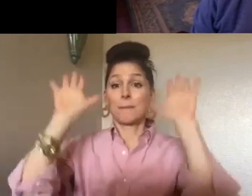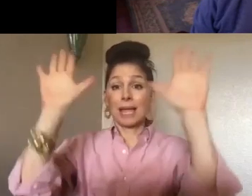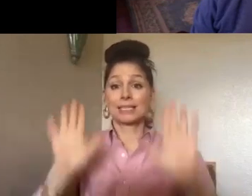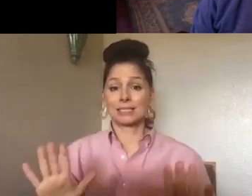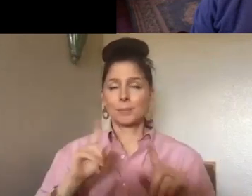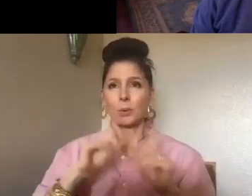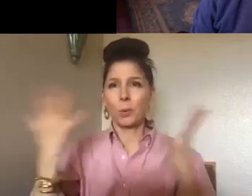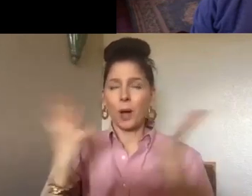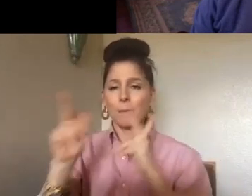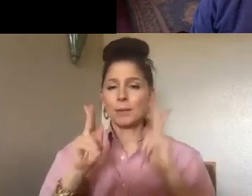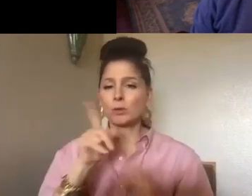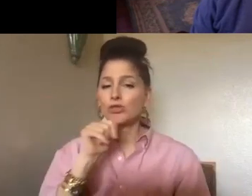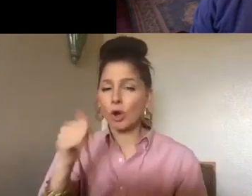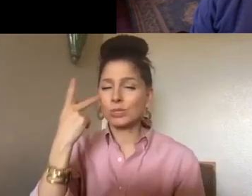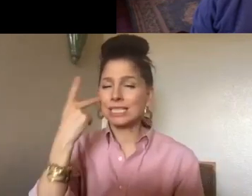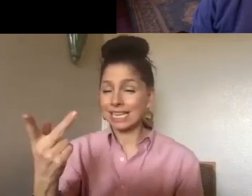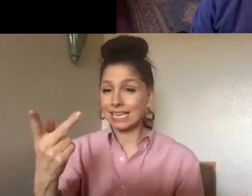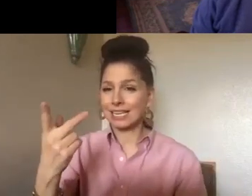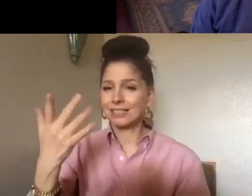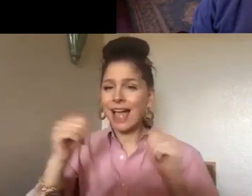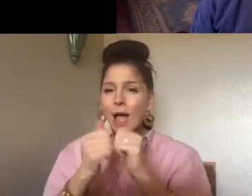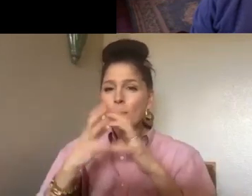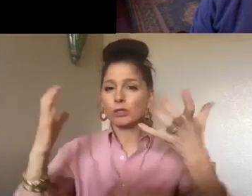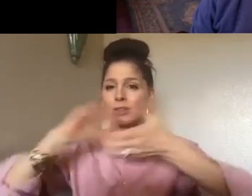on TV and they think it's amazing, but what they don't see is how much